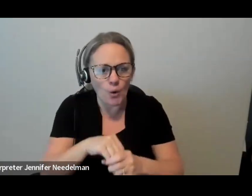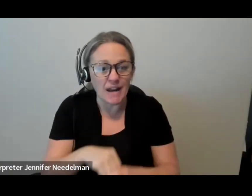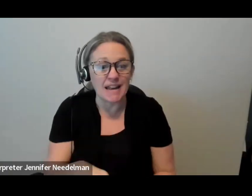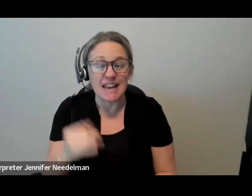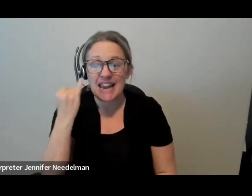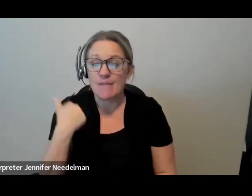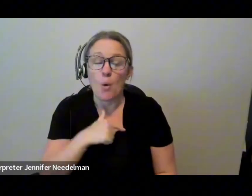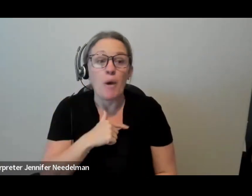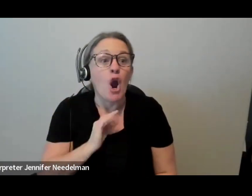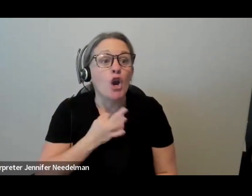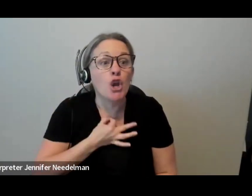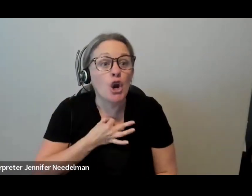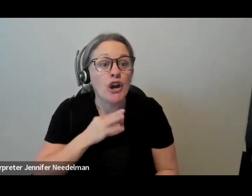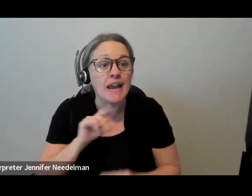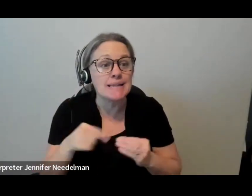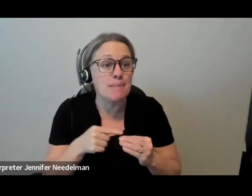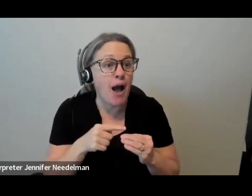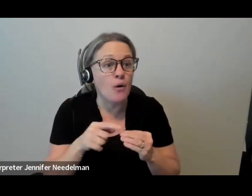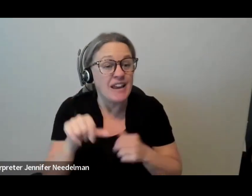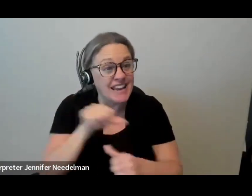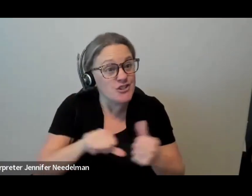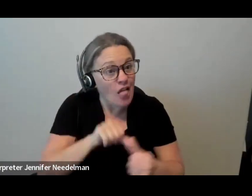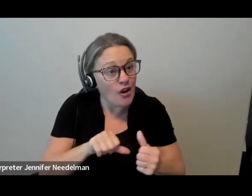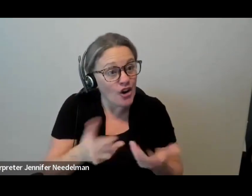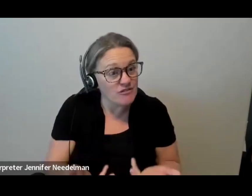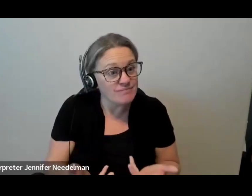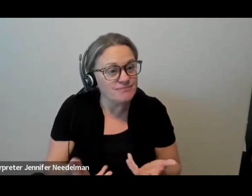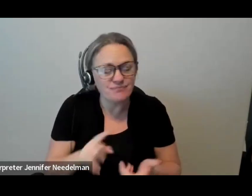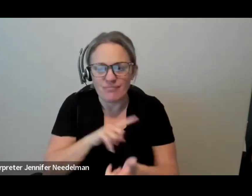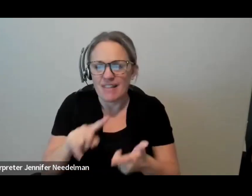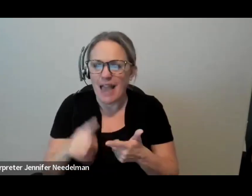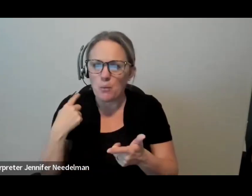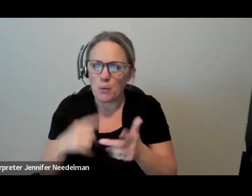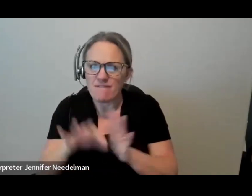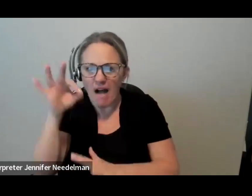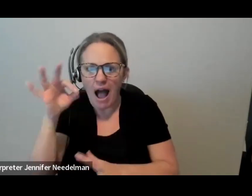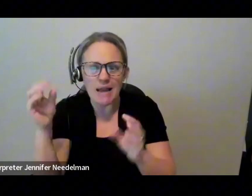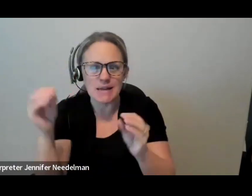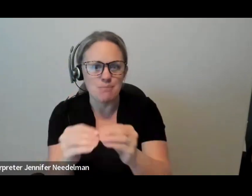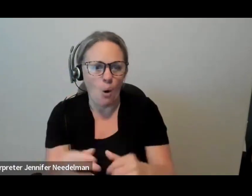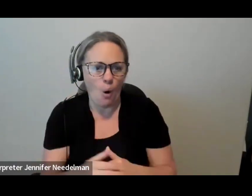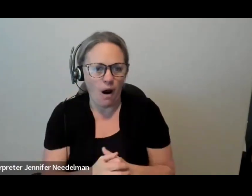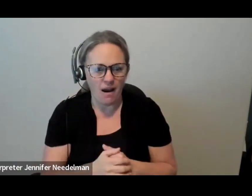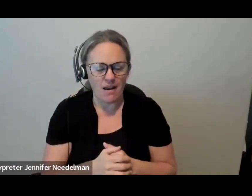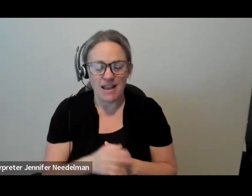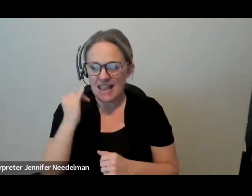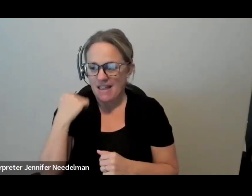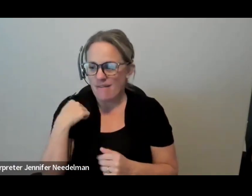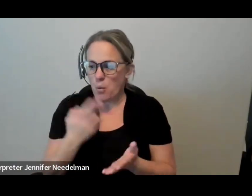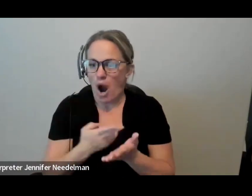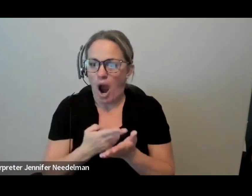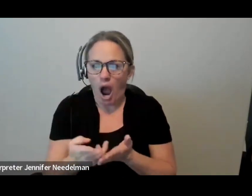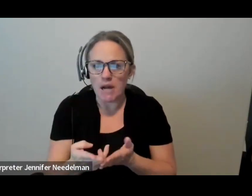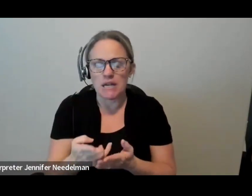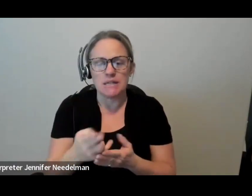we'll actually realize that most of your company probably does have a disability, right? Like I think if we're honest about our own experiences,